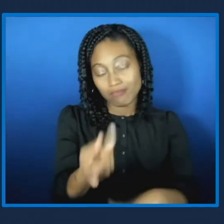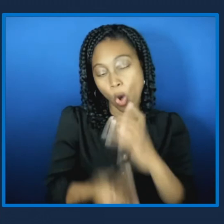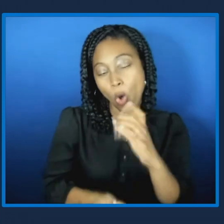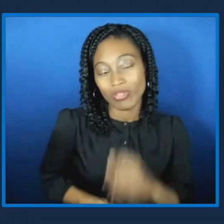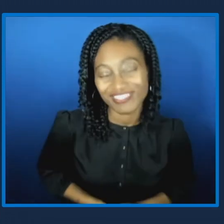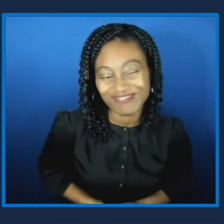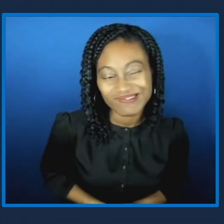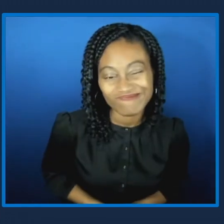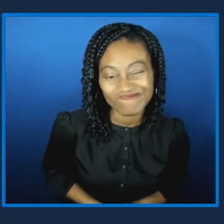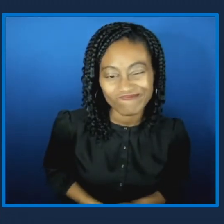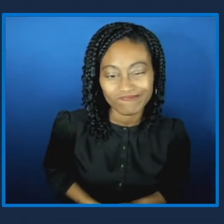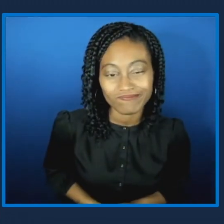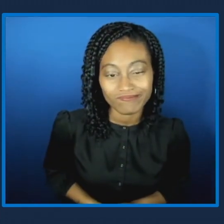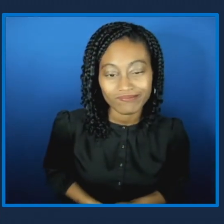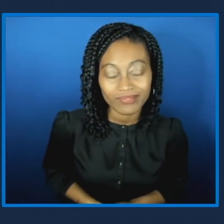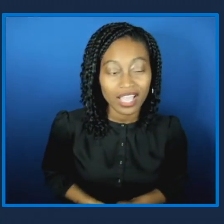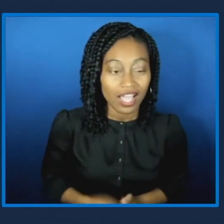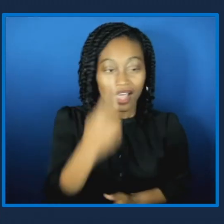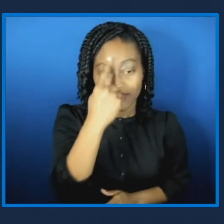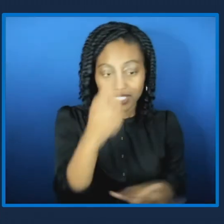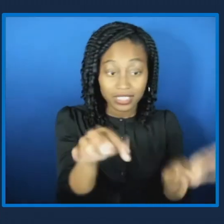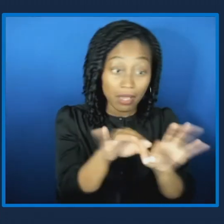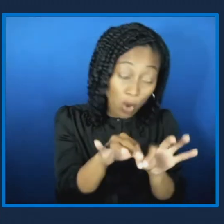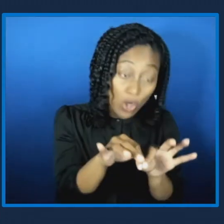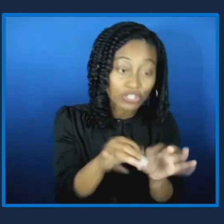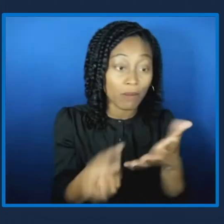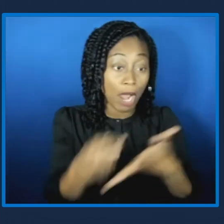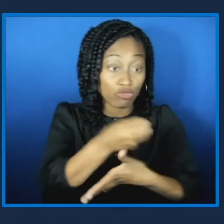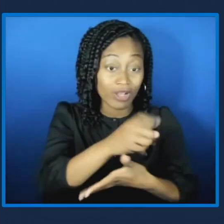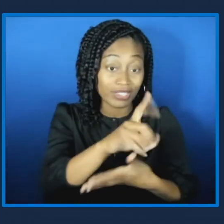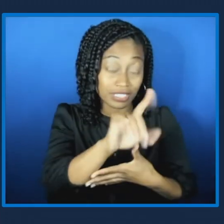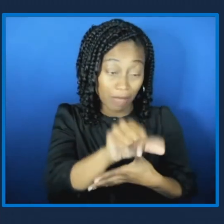it's important to prioritize disability as part of our humanity